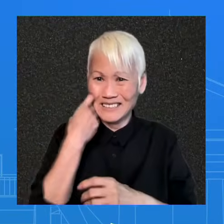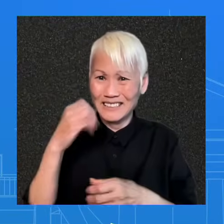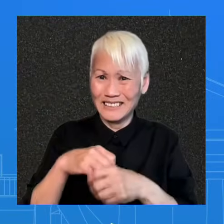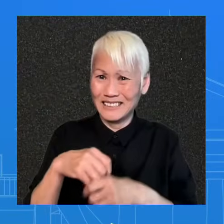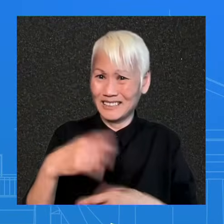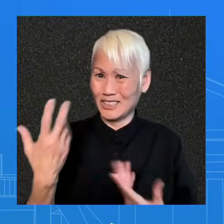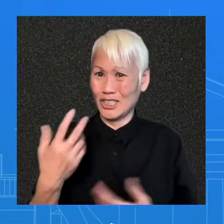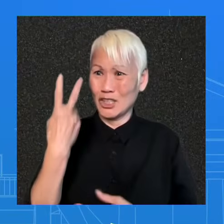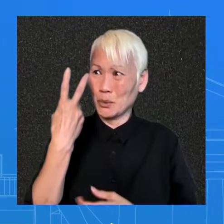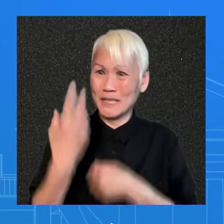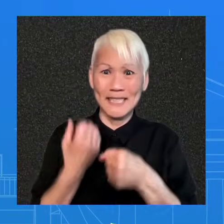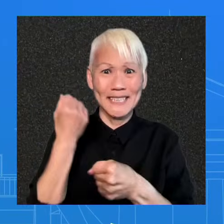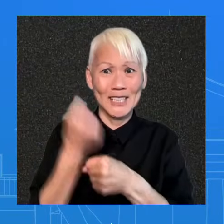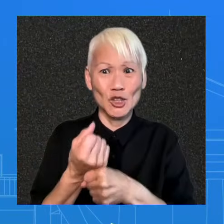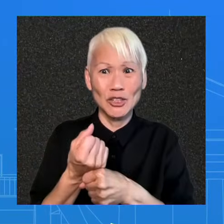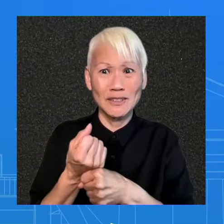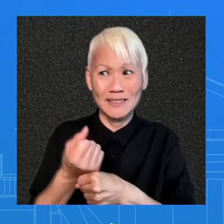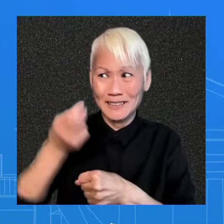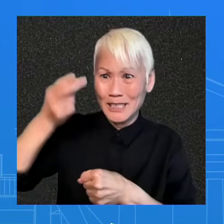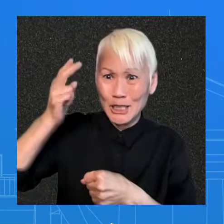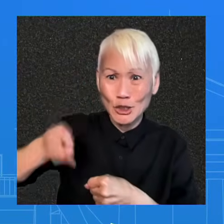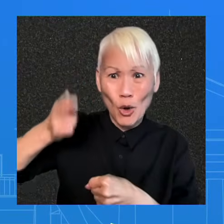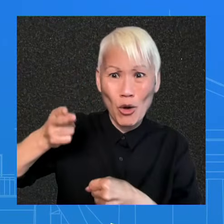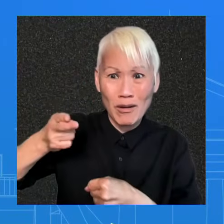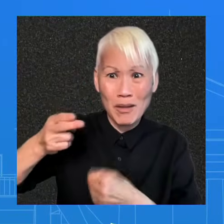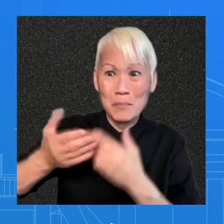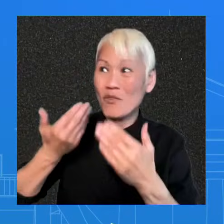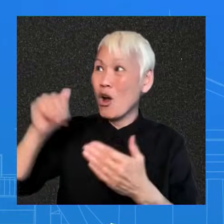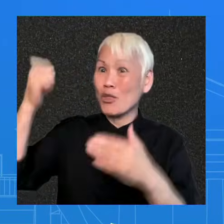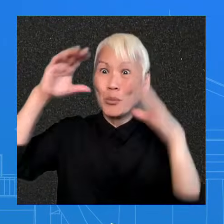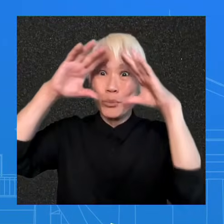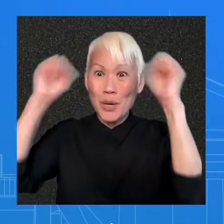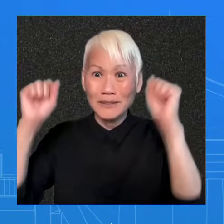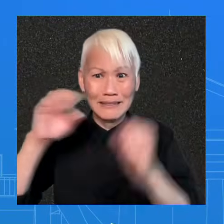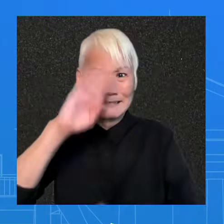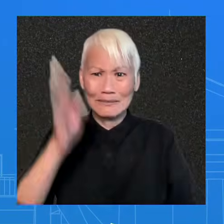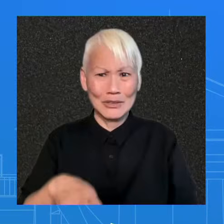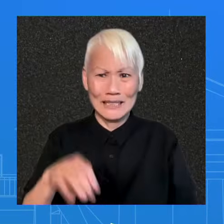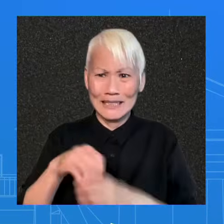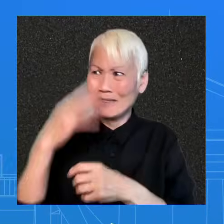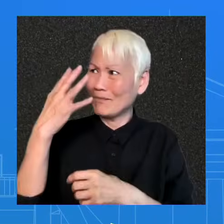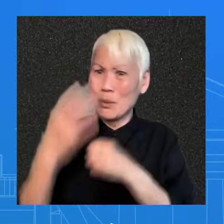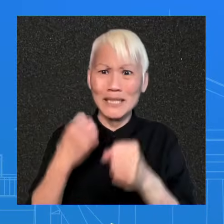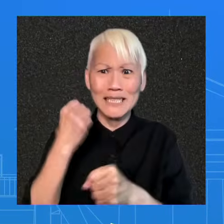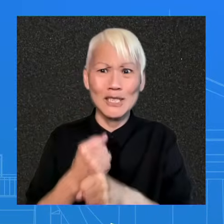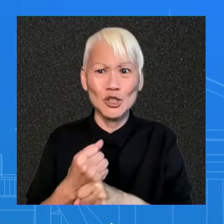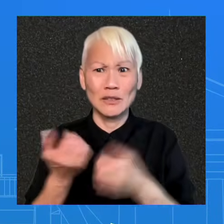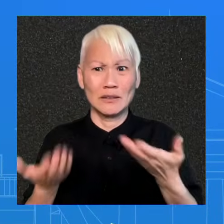No other President has been able to do that even in four years. And so, yes, we're going to continue to be competitive.